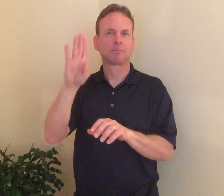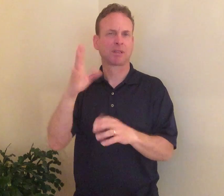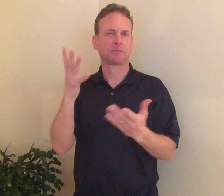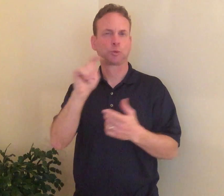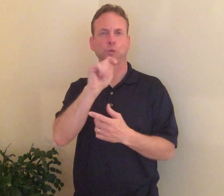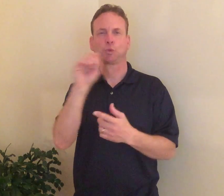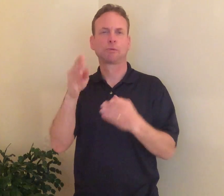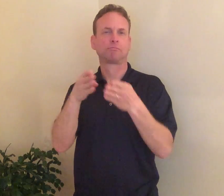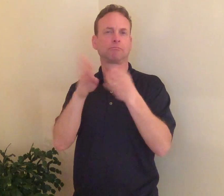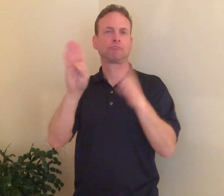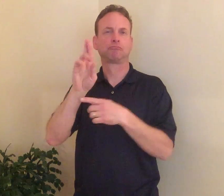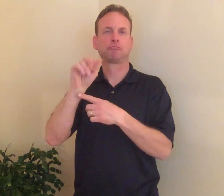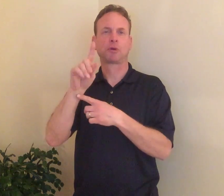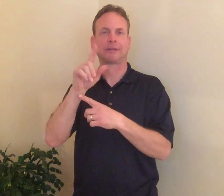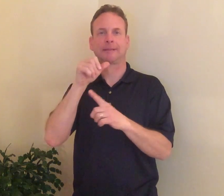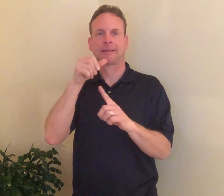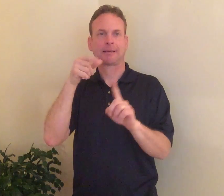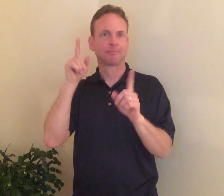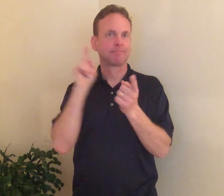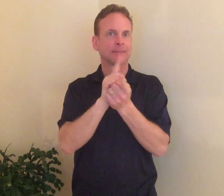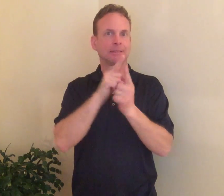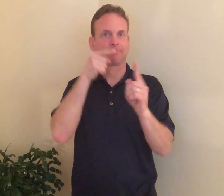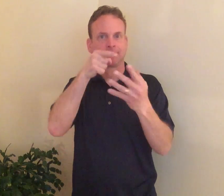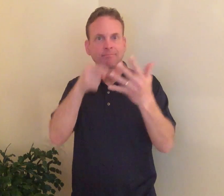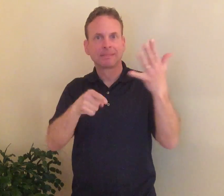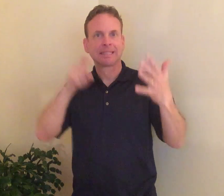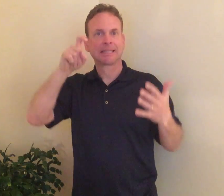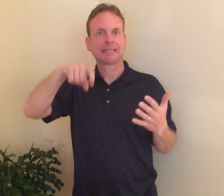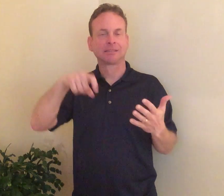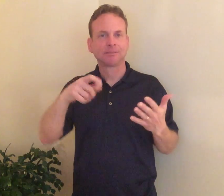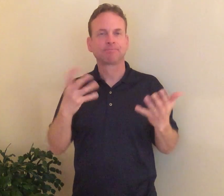it does not allow for the meeting of specific needs.